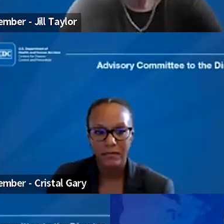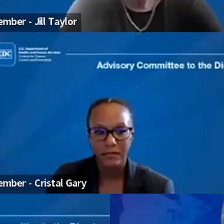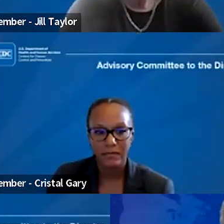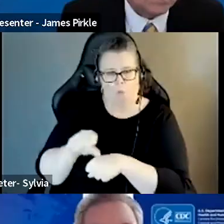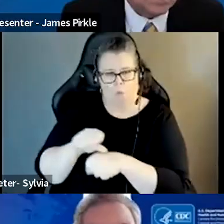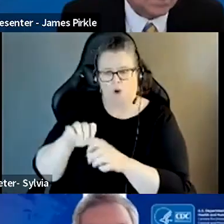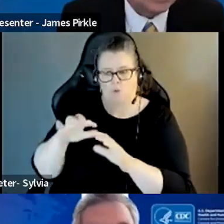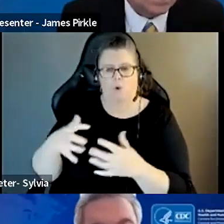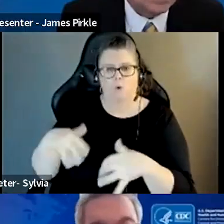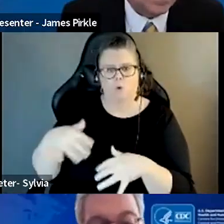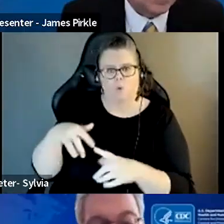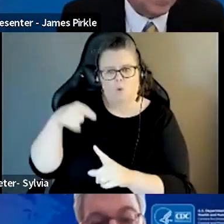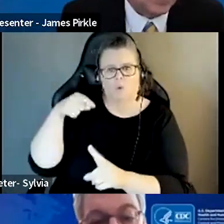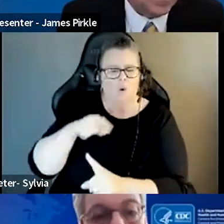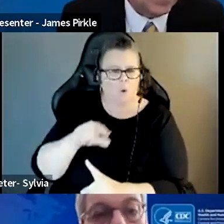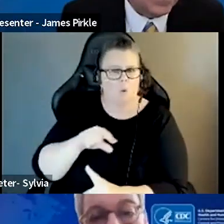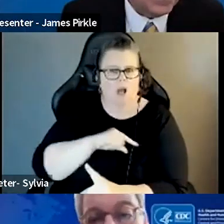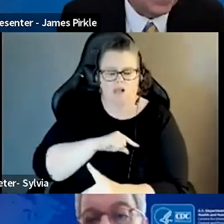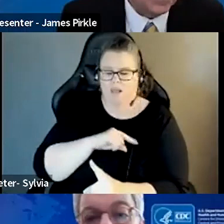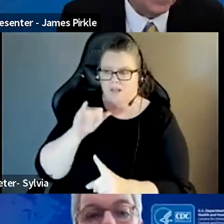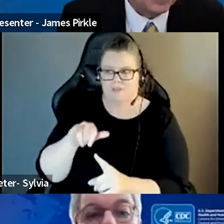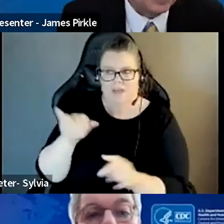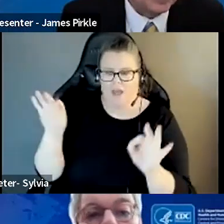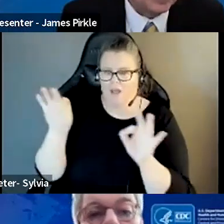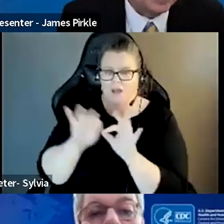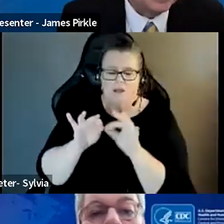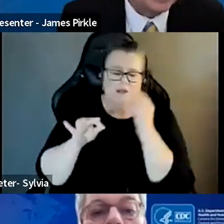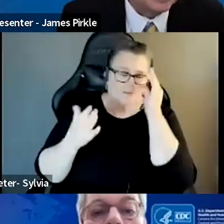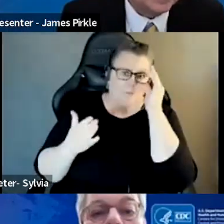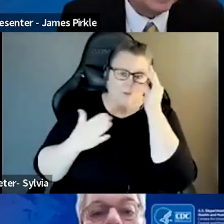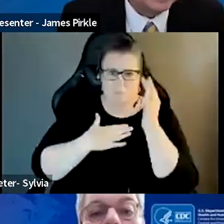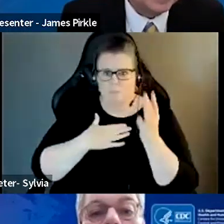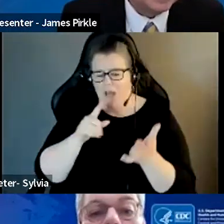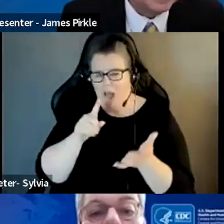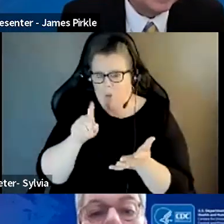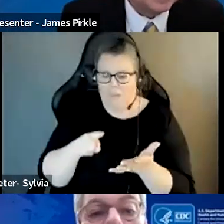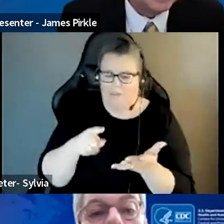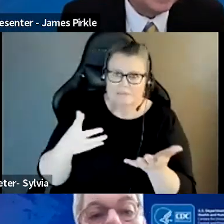that you all are doing, which is so important. So I think my question might be a little bit tangential. But I hope you'll address it.